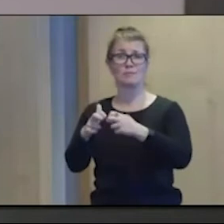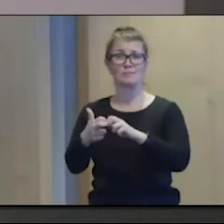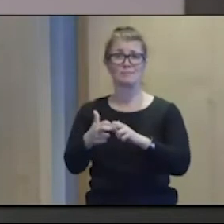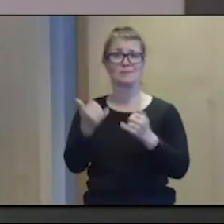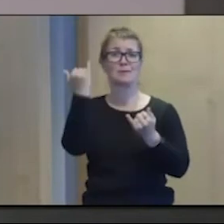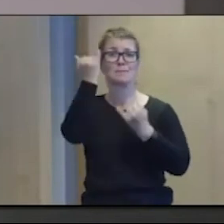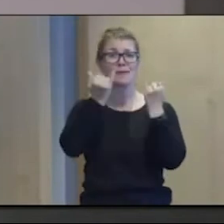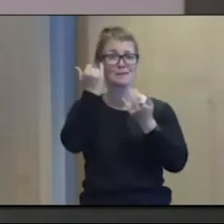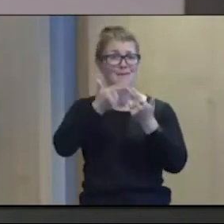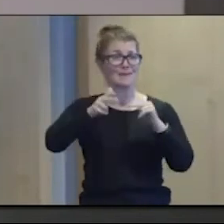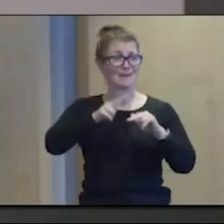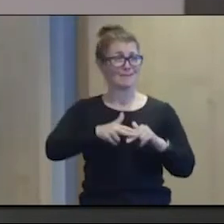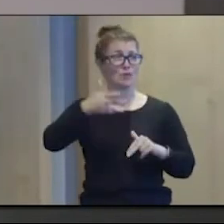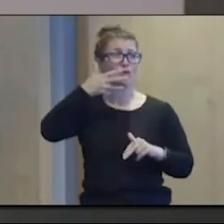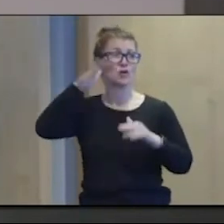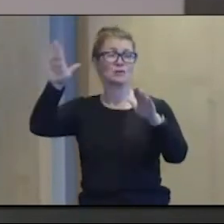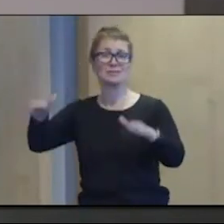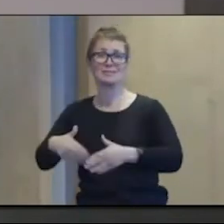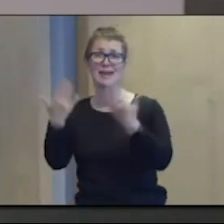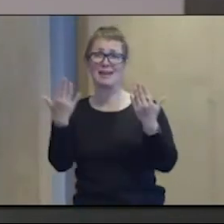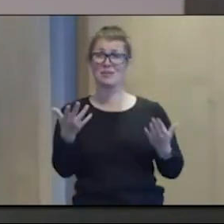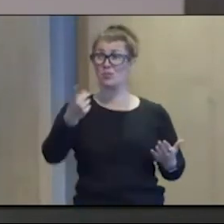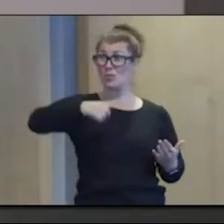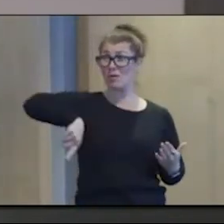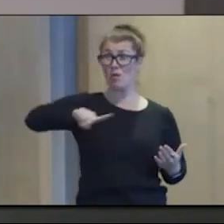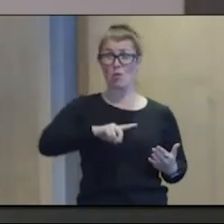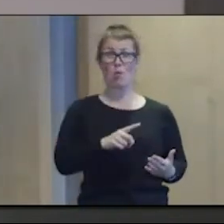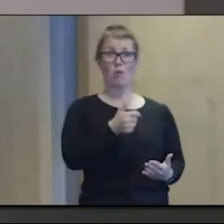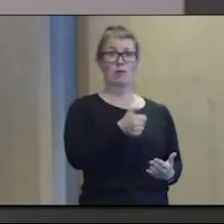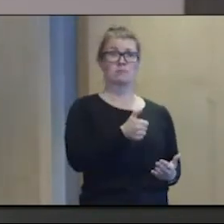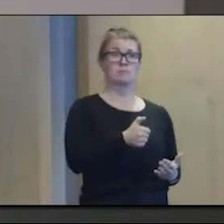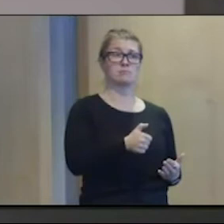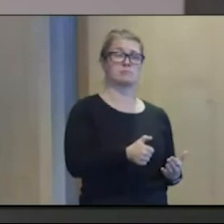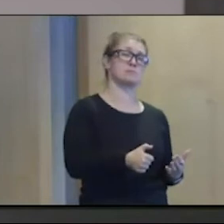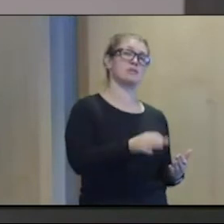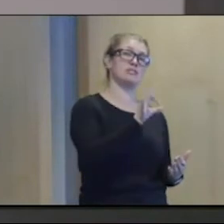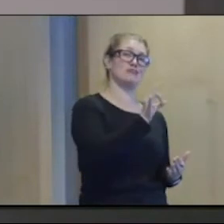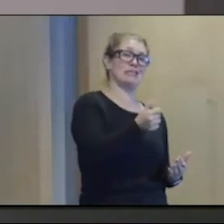up on our air conditioner just a couple of degrees so that perhaps we're not all at 21 degrees we're